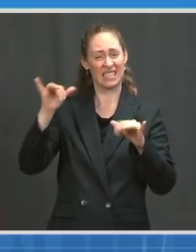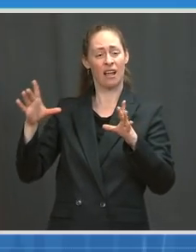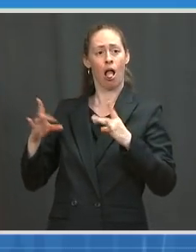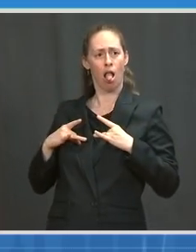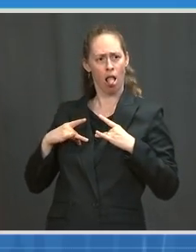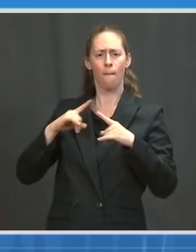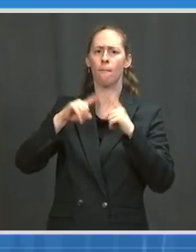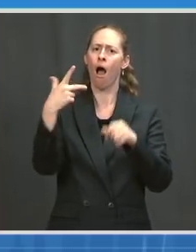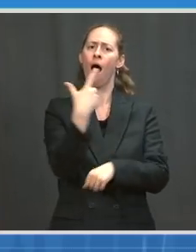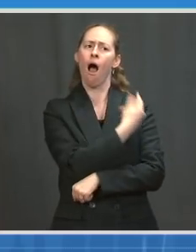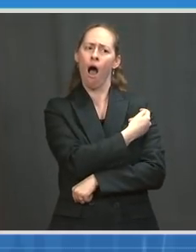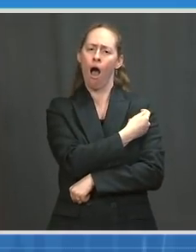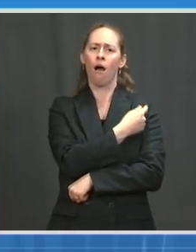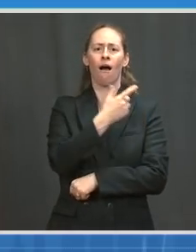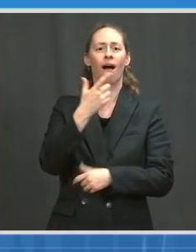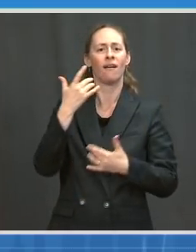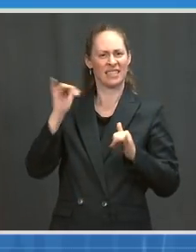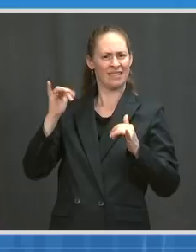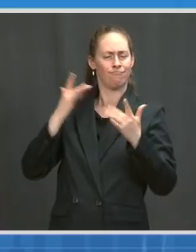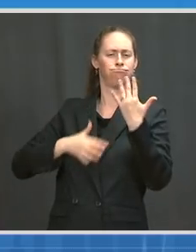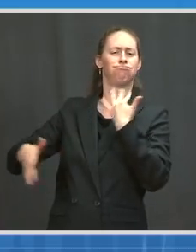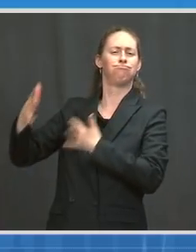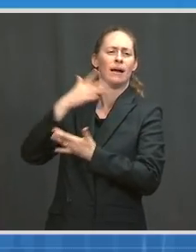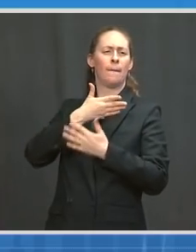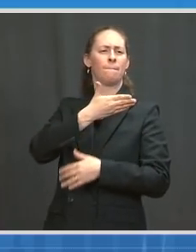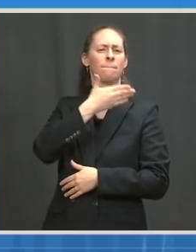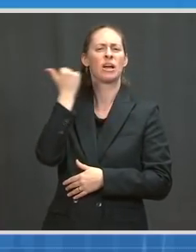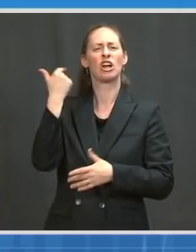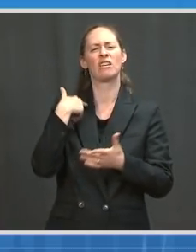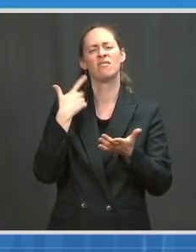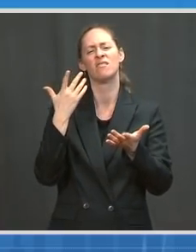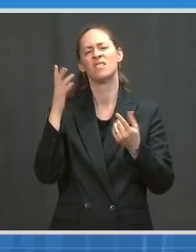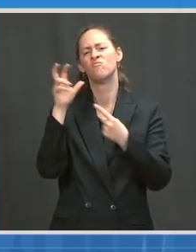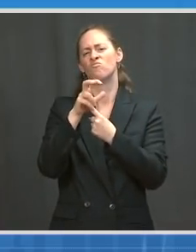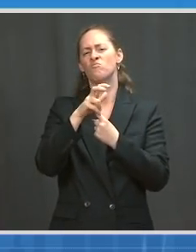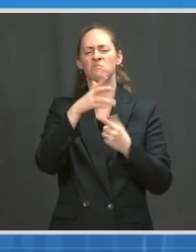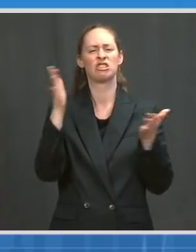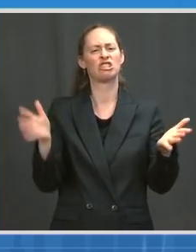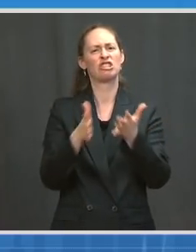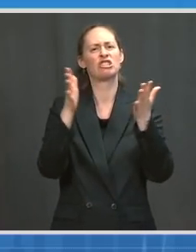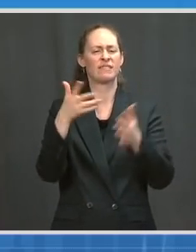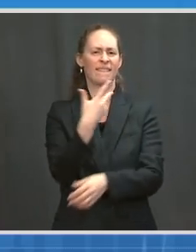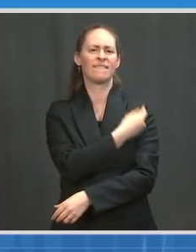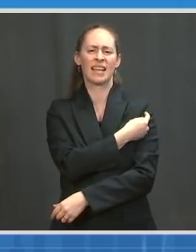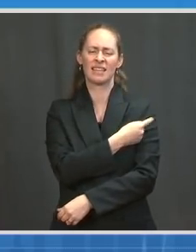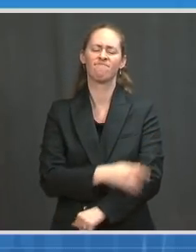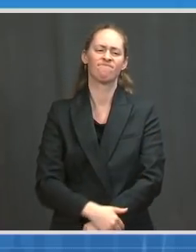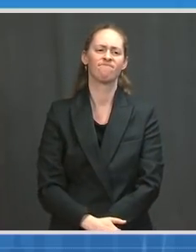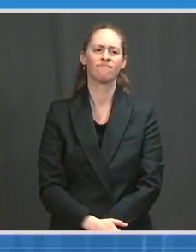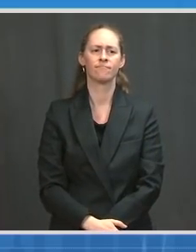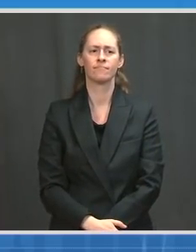against 351 and even SARS-CoV-1. Next slide. Next slide.